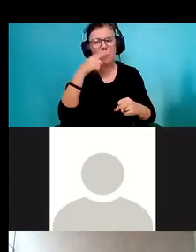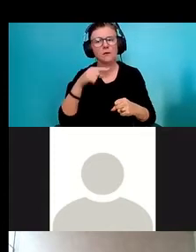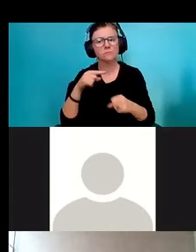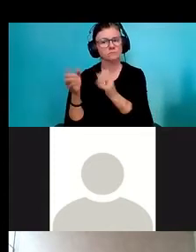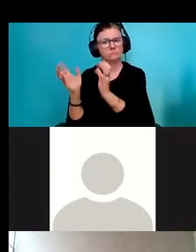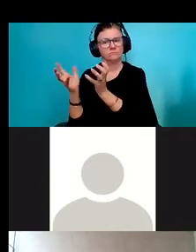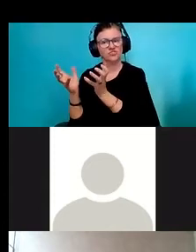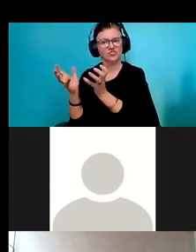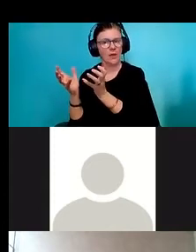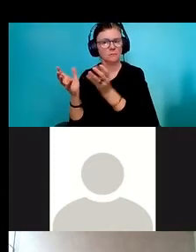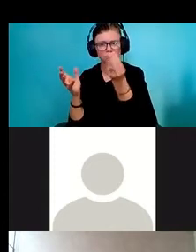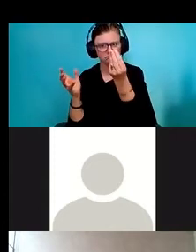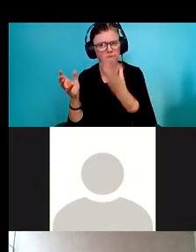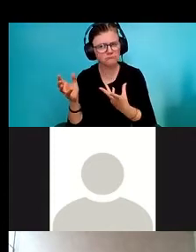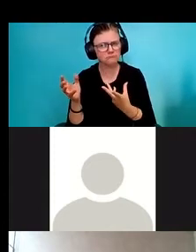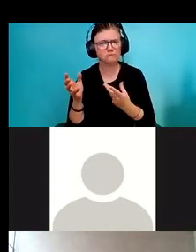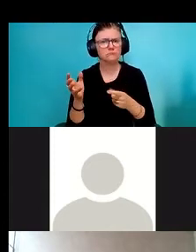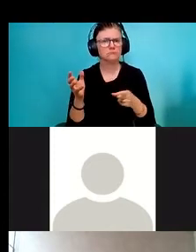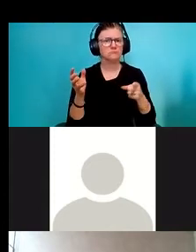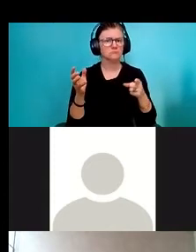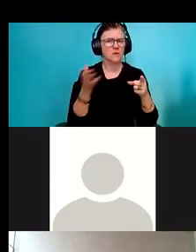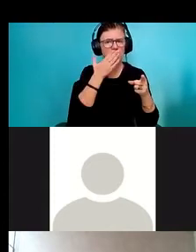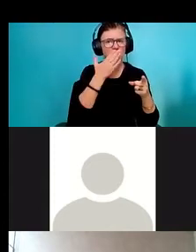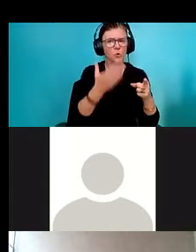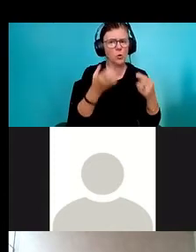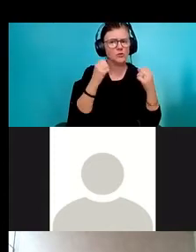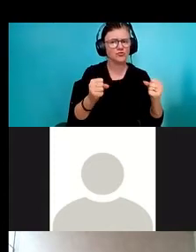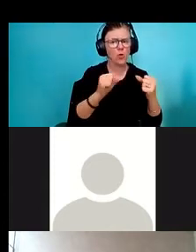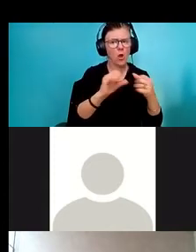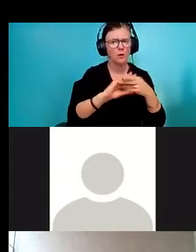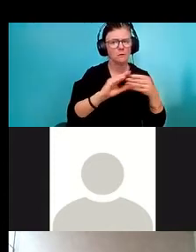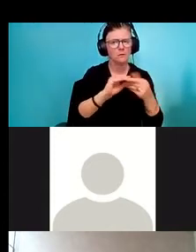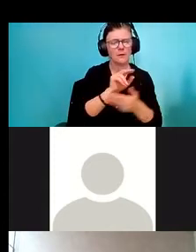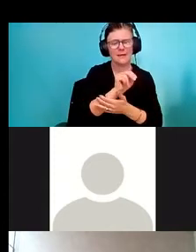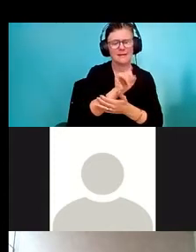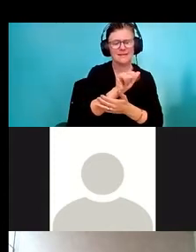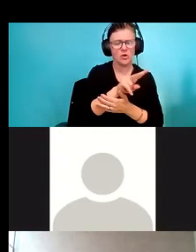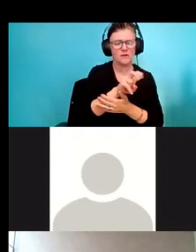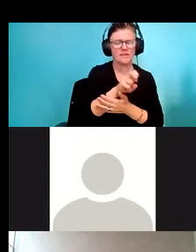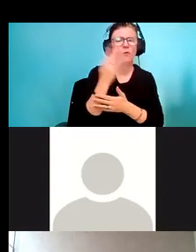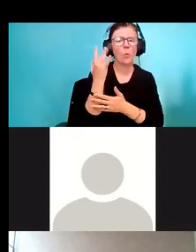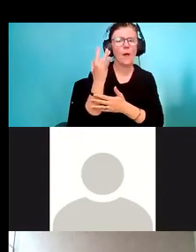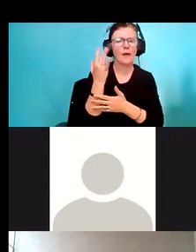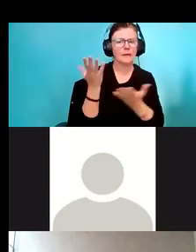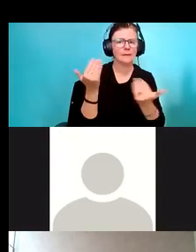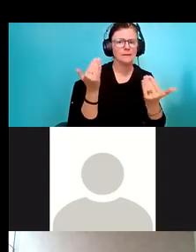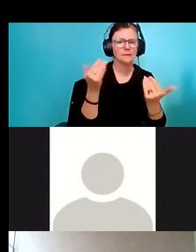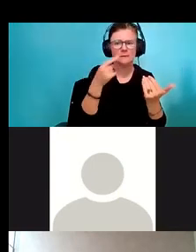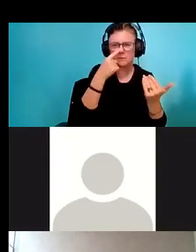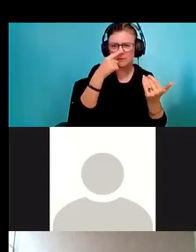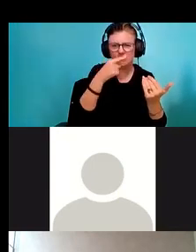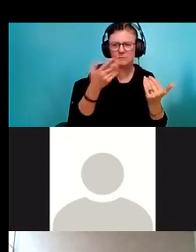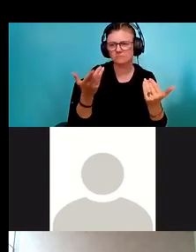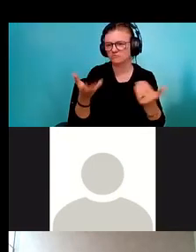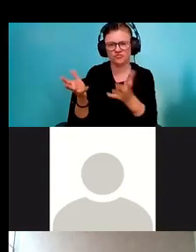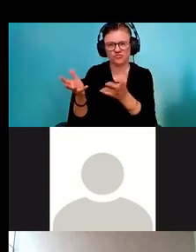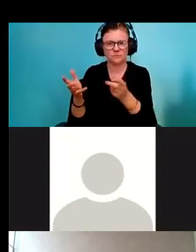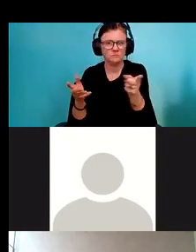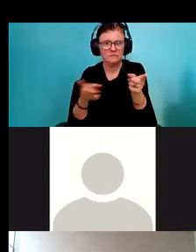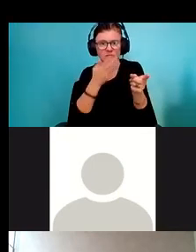it can be bullet points or full sentences, whatever you're comfortable with-- about what makes this quote right here